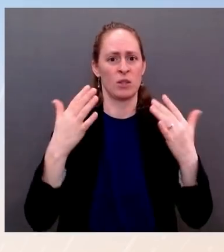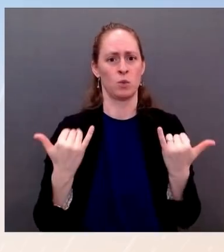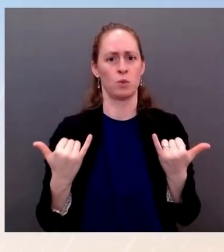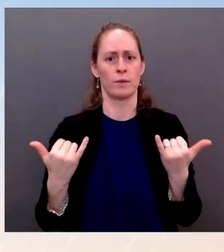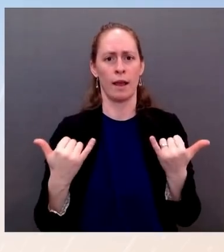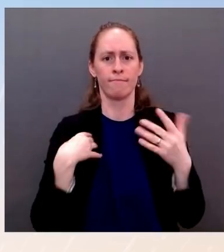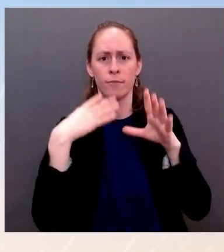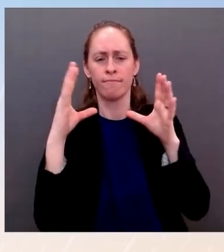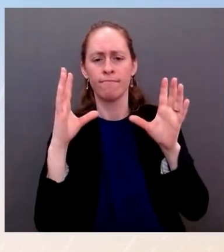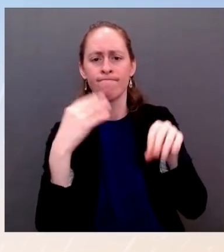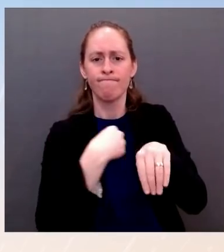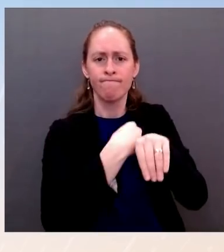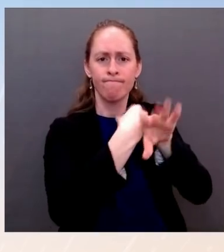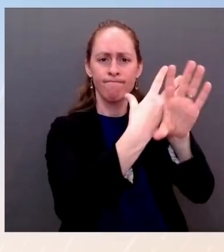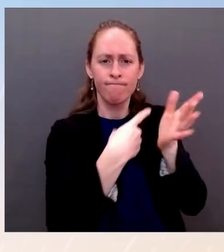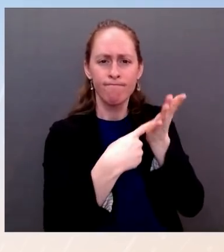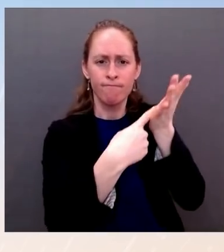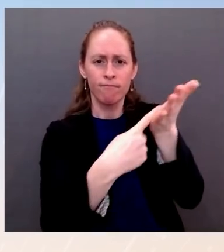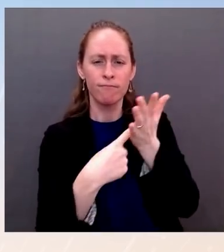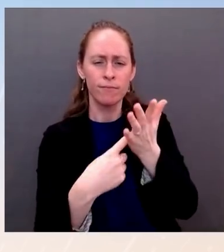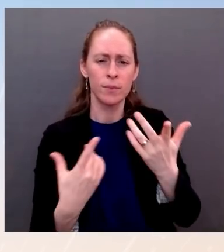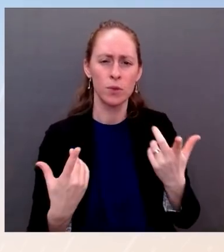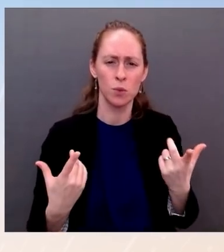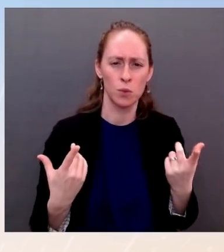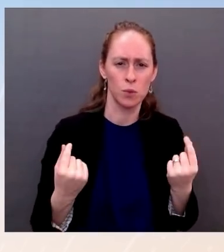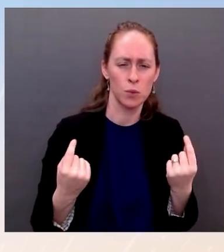The participants were the UK, France, Germany,